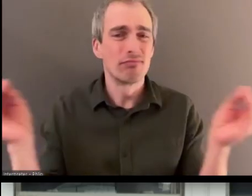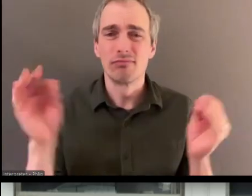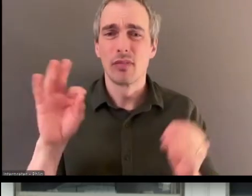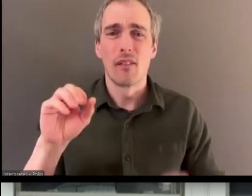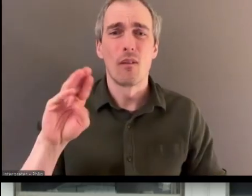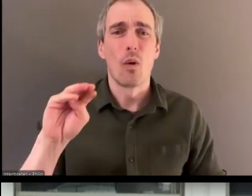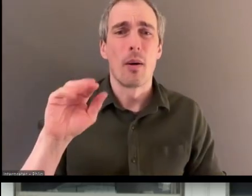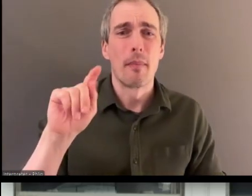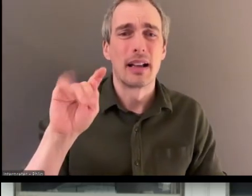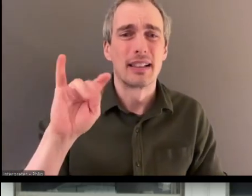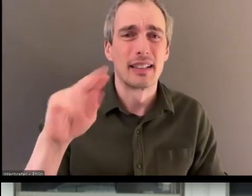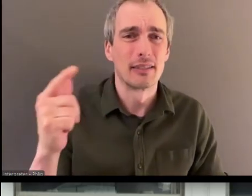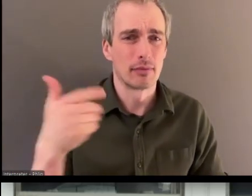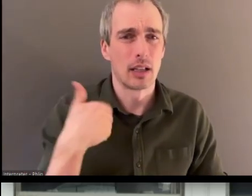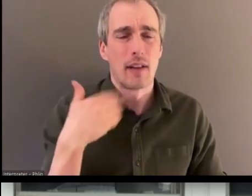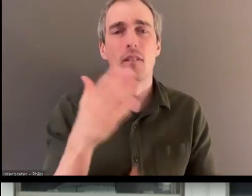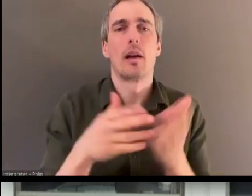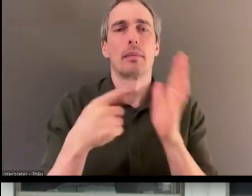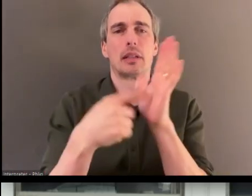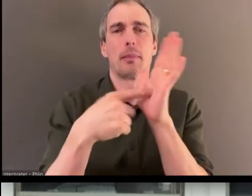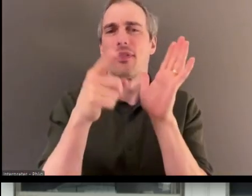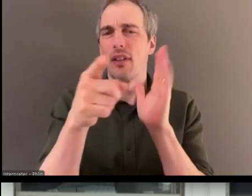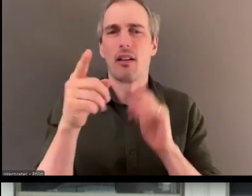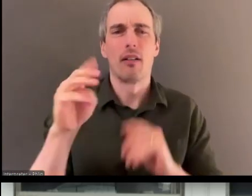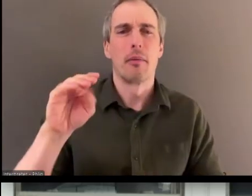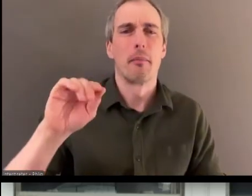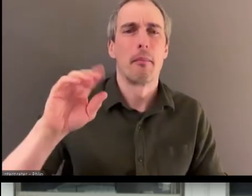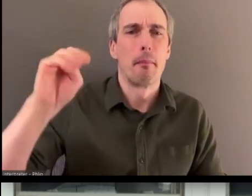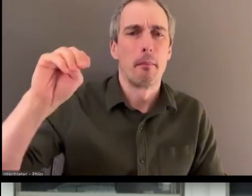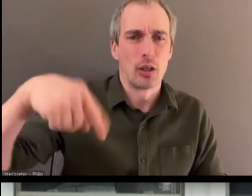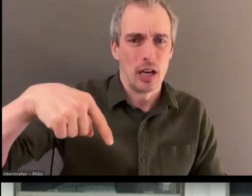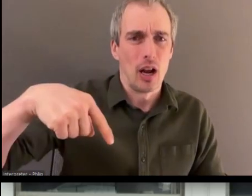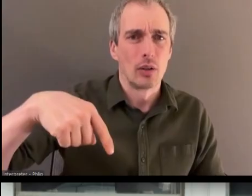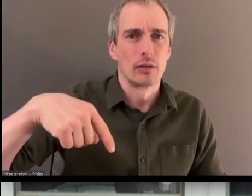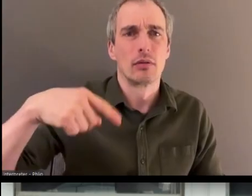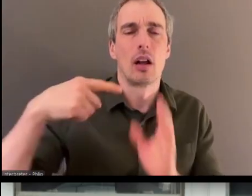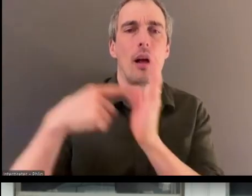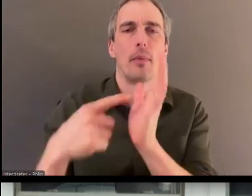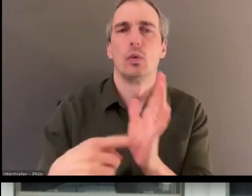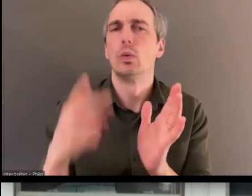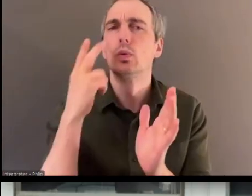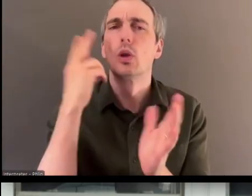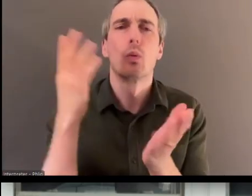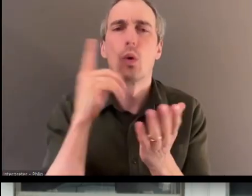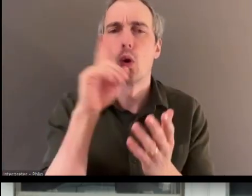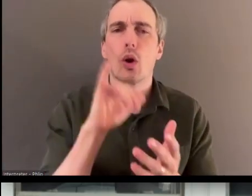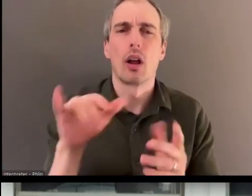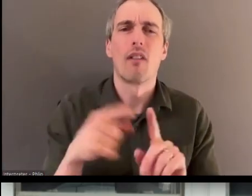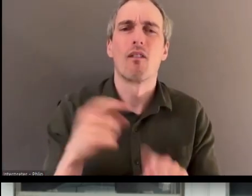So you can see what it looks like from just a non-rendered perspective. But it's a simple syntax.